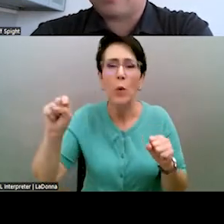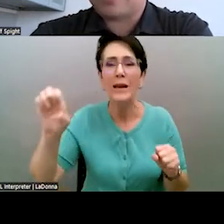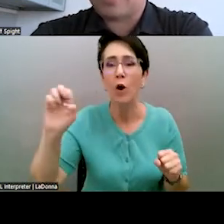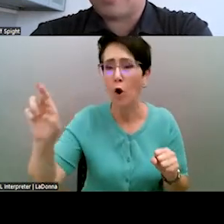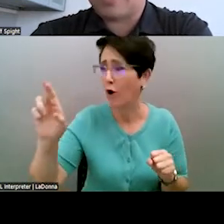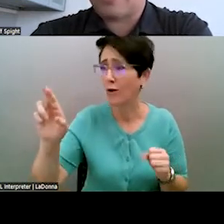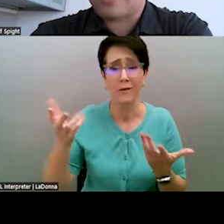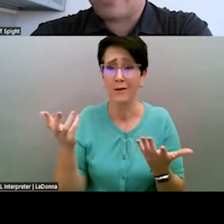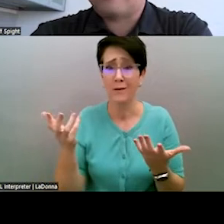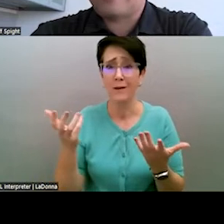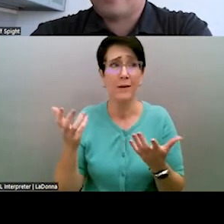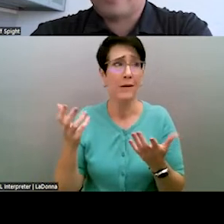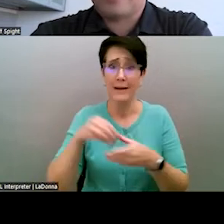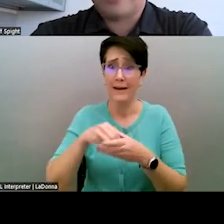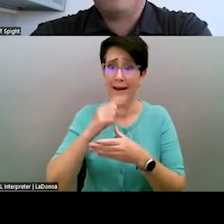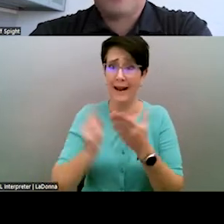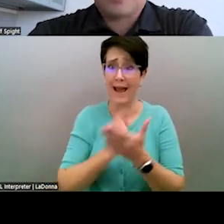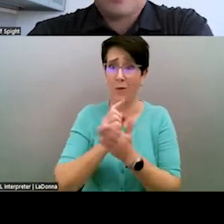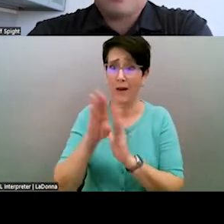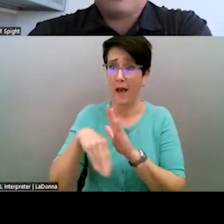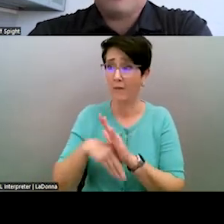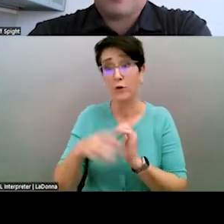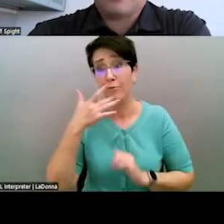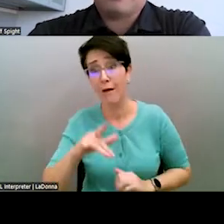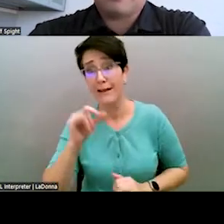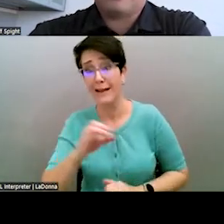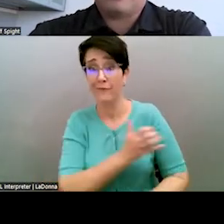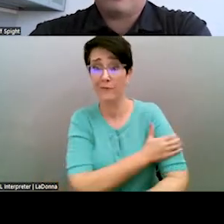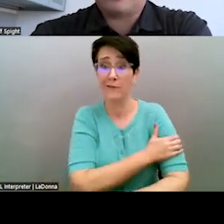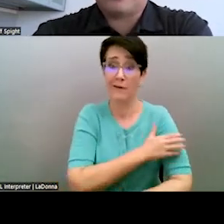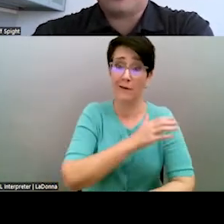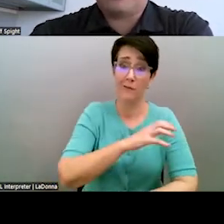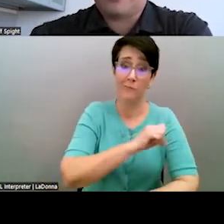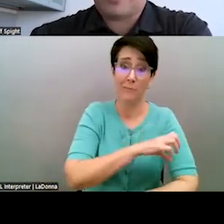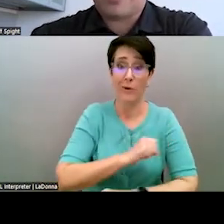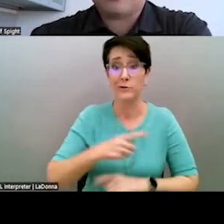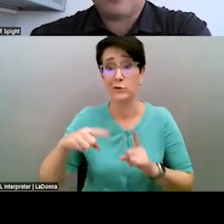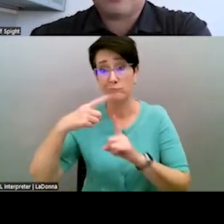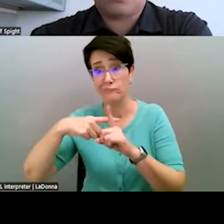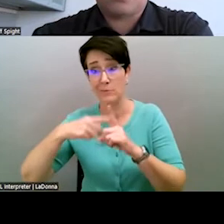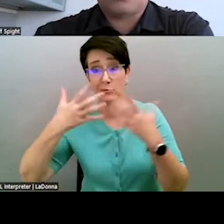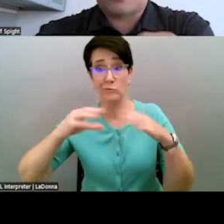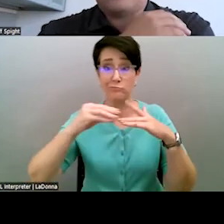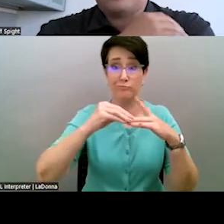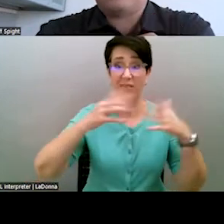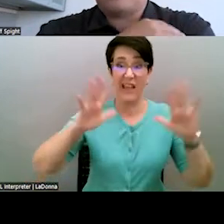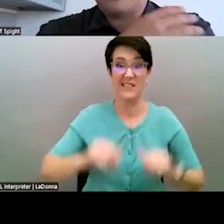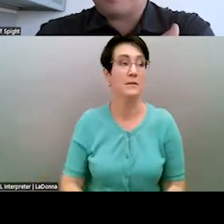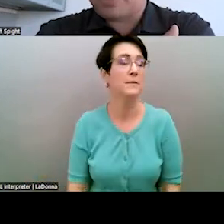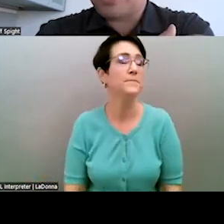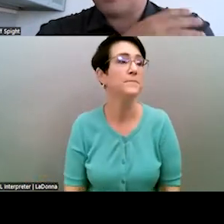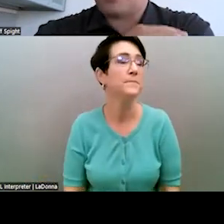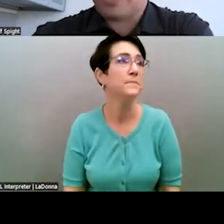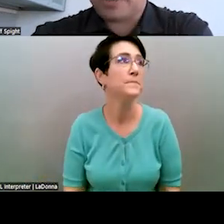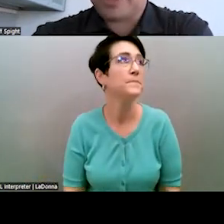TAKEN IN AN HOUR AND A HALF. ONE OF THE THINGS WE REALIZE, WHETHER YOU COME IN EMERGENT OR URGENT,